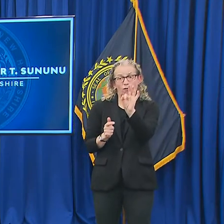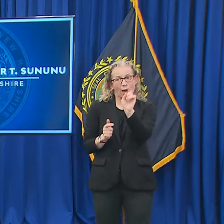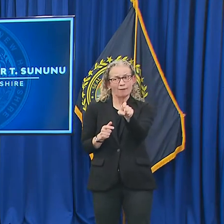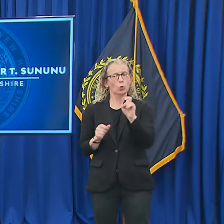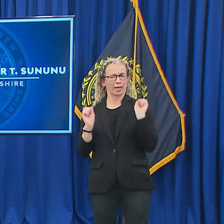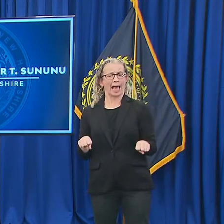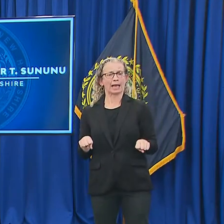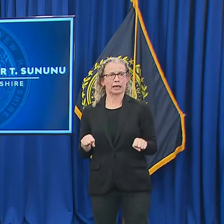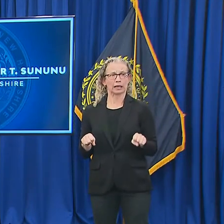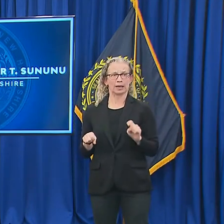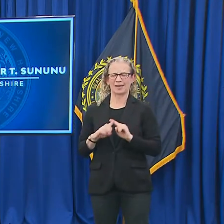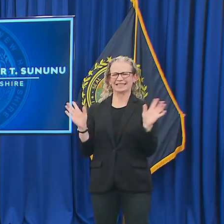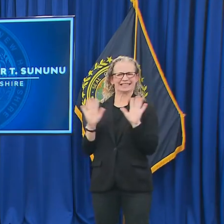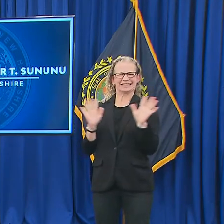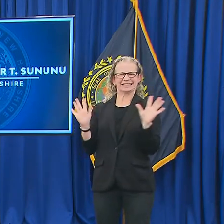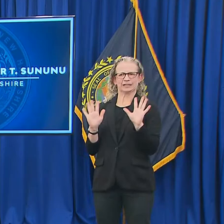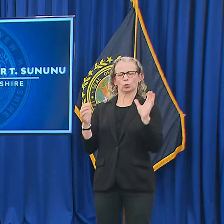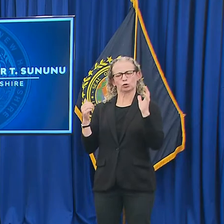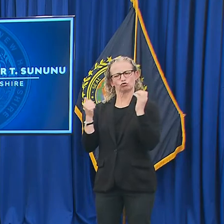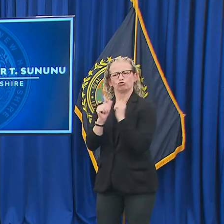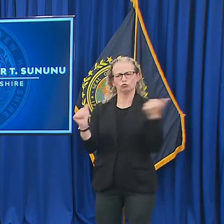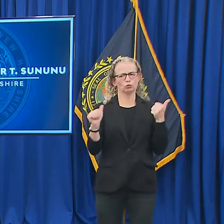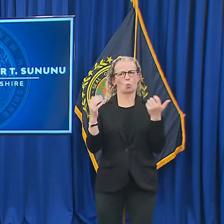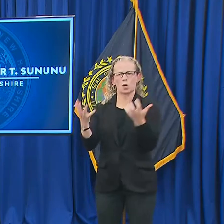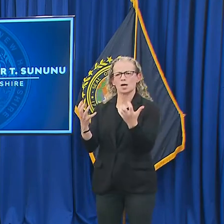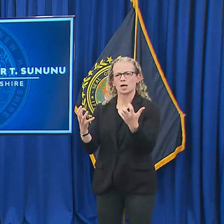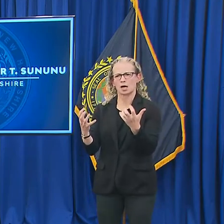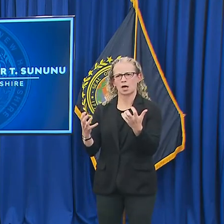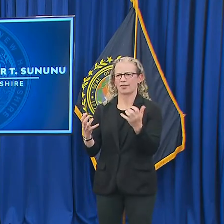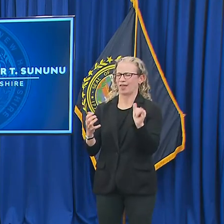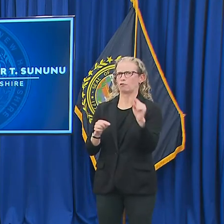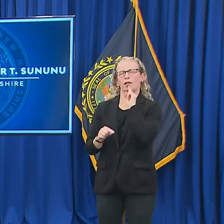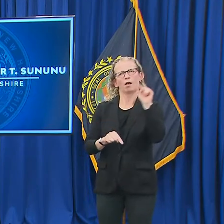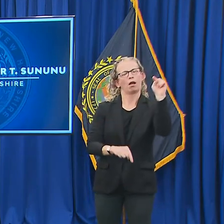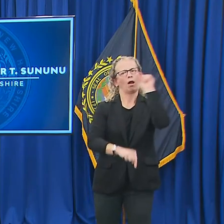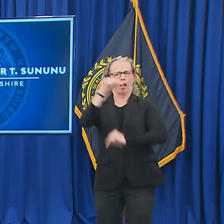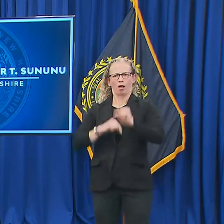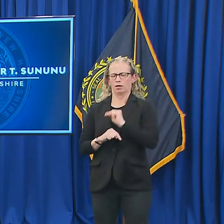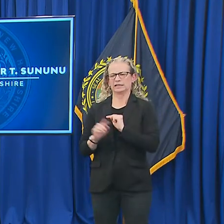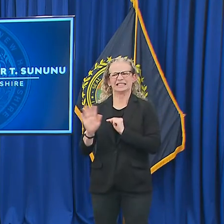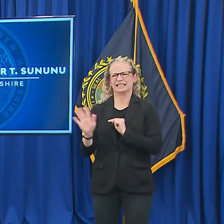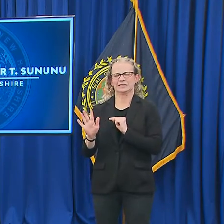of the transmission within bar areas and things of that nature. So we could do it. But nothing where we're looking at right now,